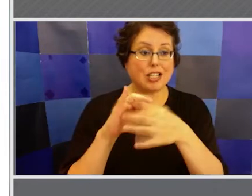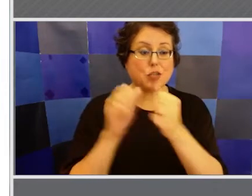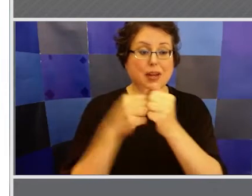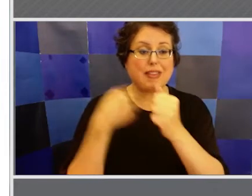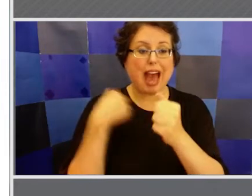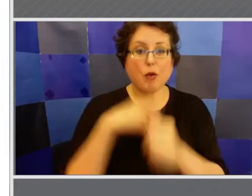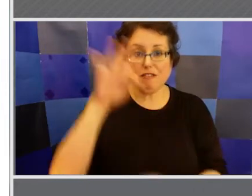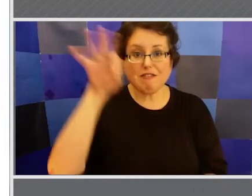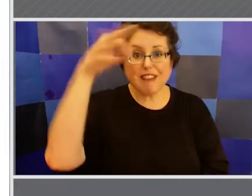funding sources.